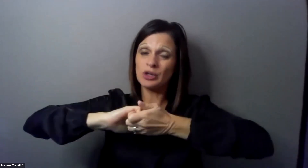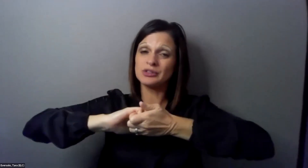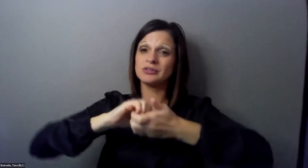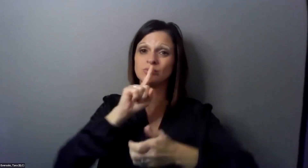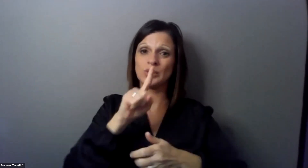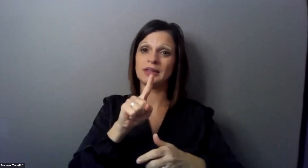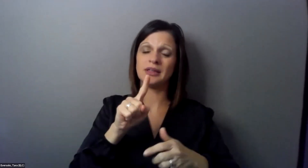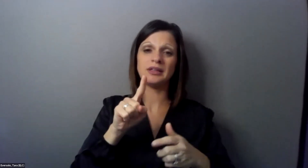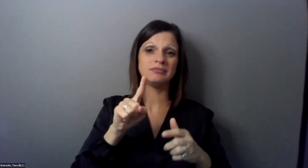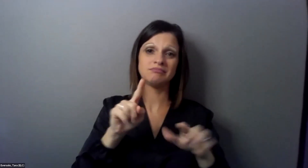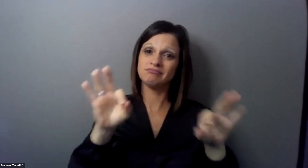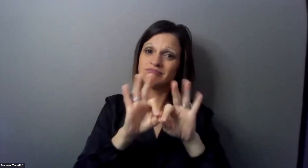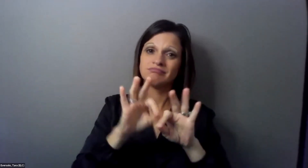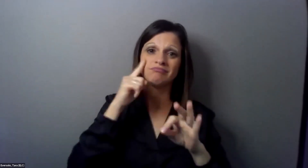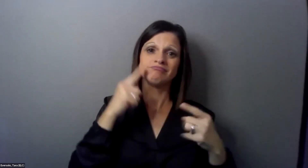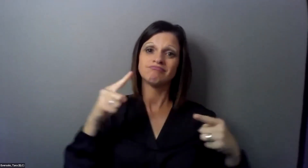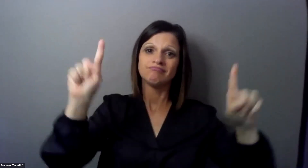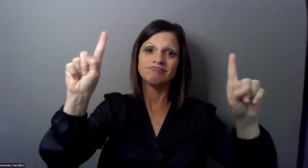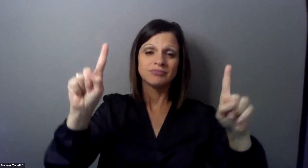supporting the person in recovery. Thank you so much Jessica for that.